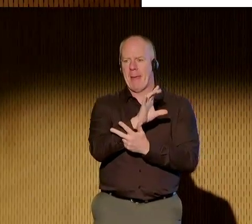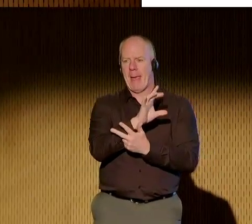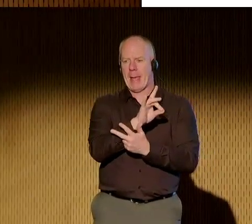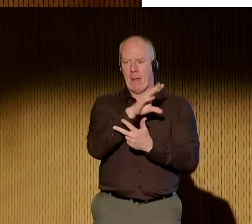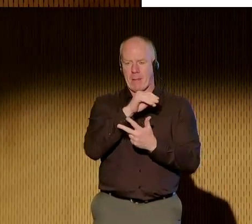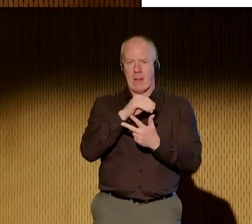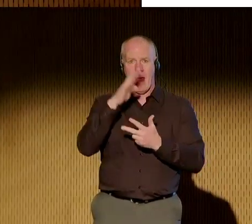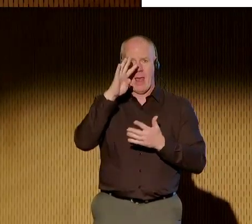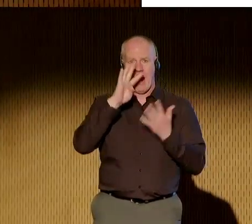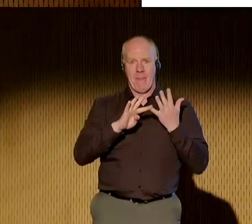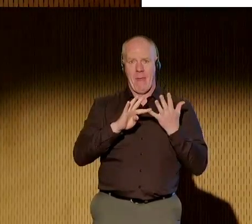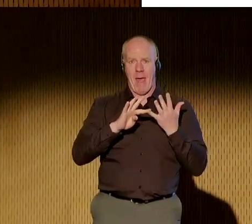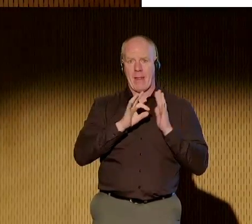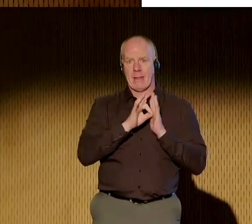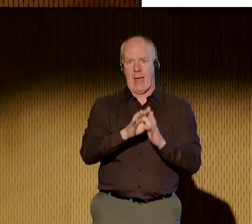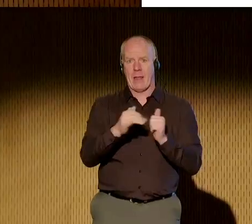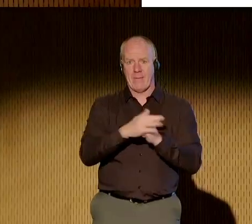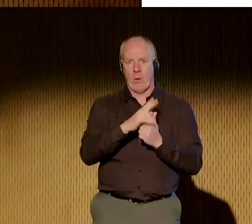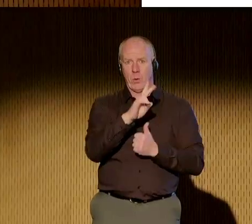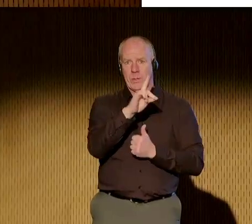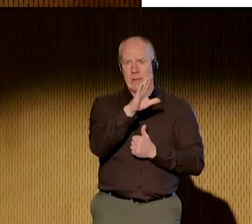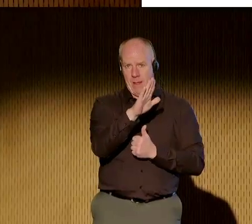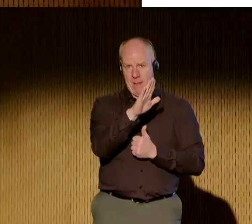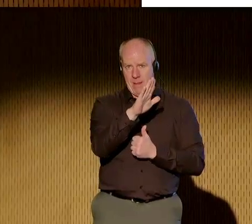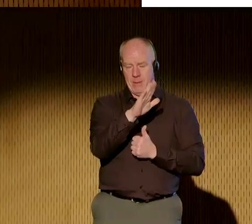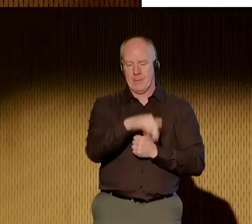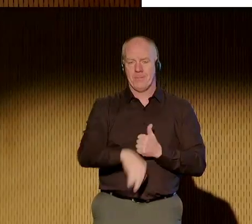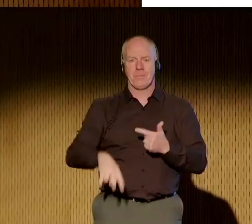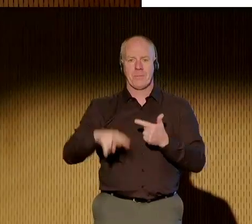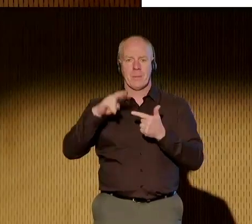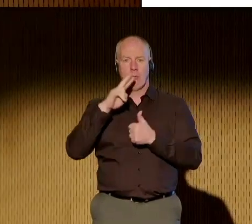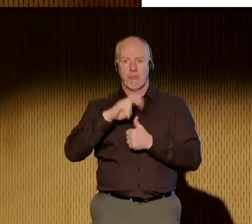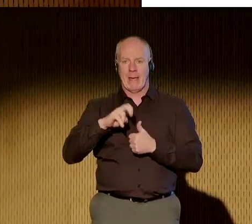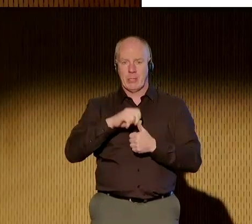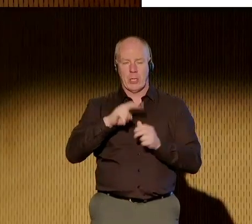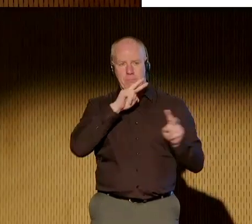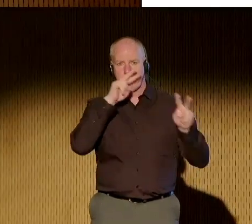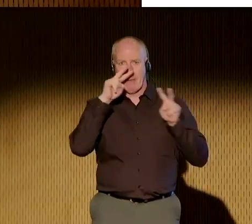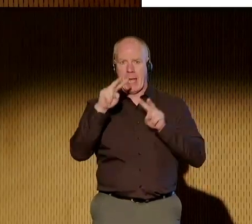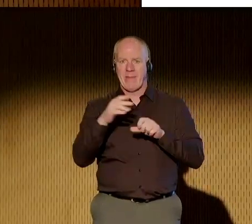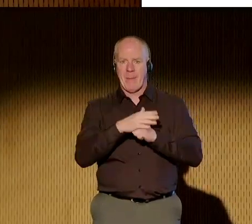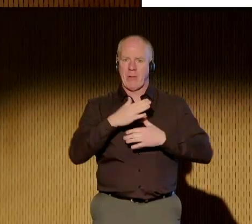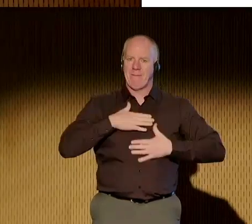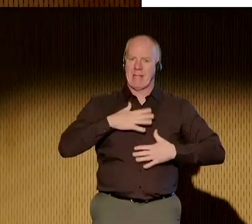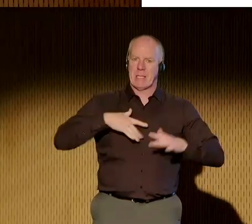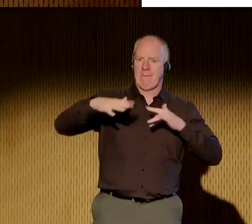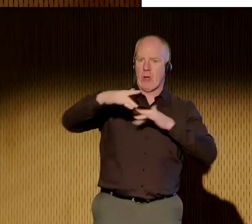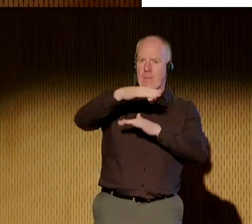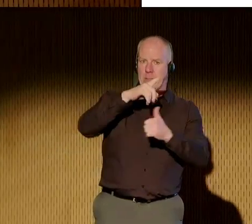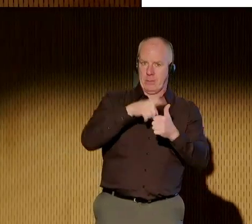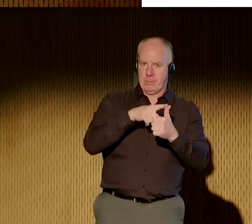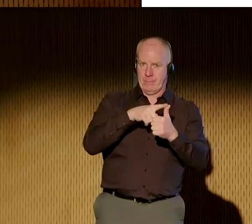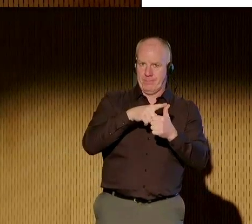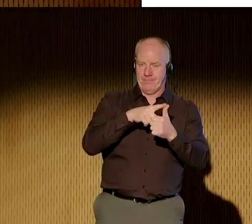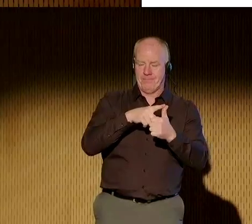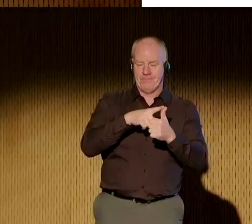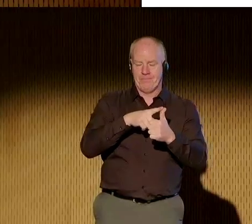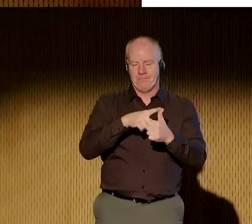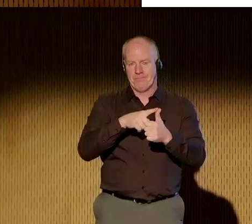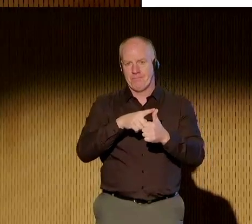guidelines of UDL and research based insight into the physical learning environment. Together